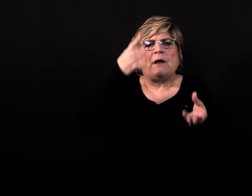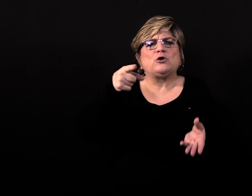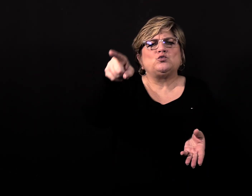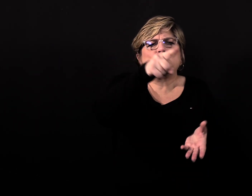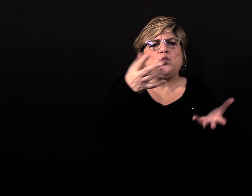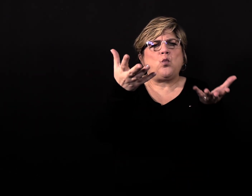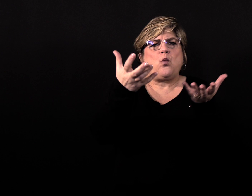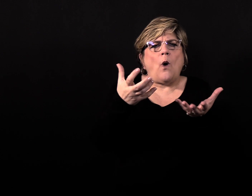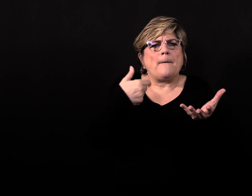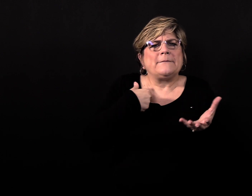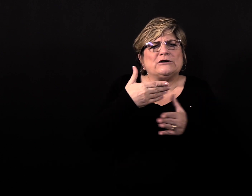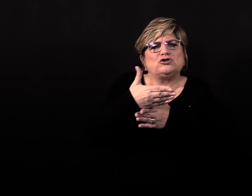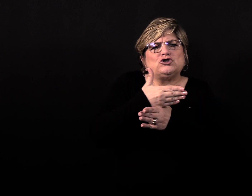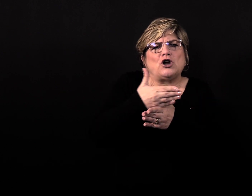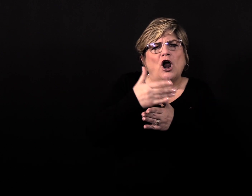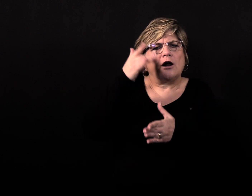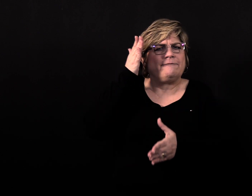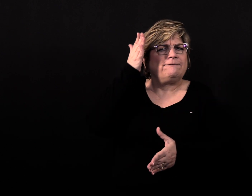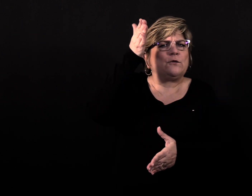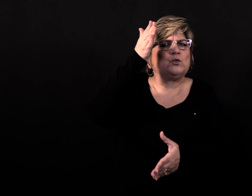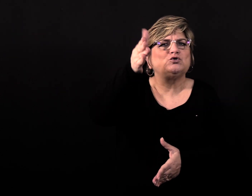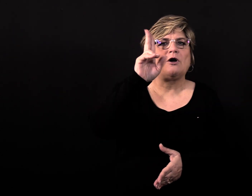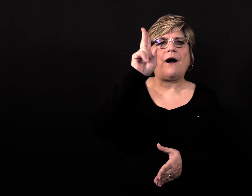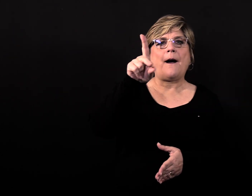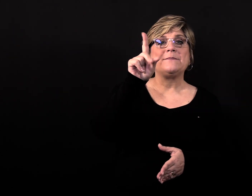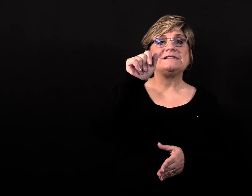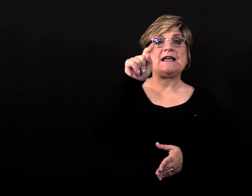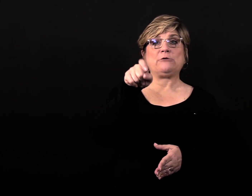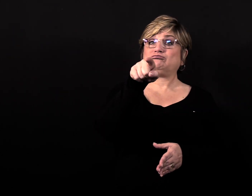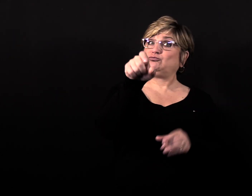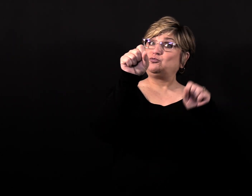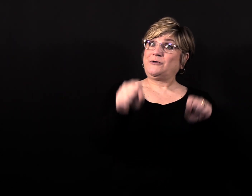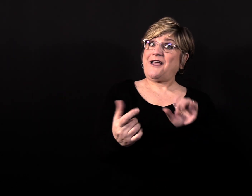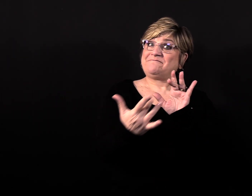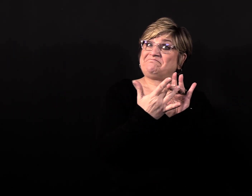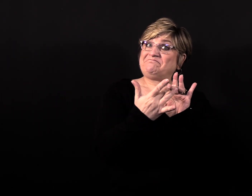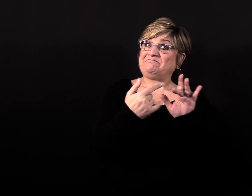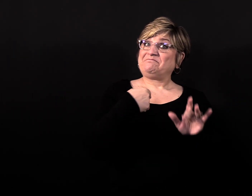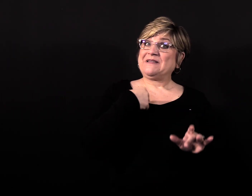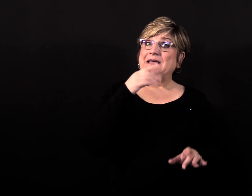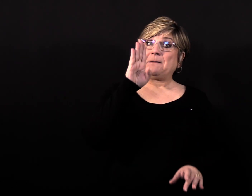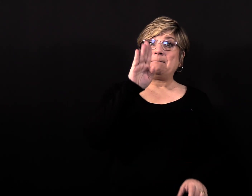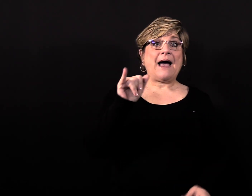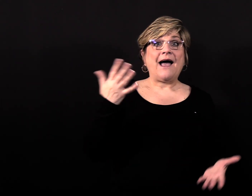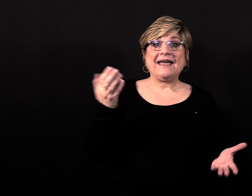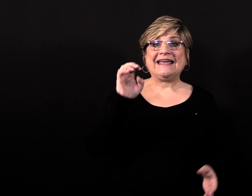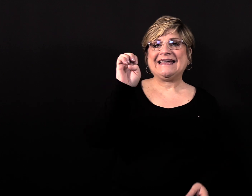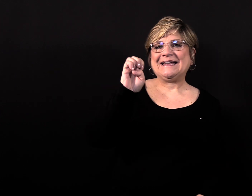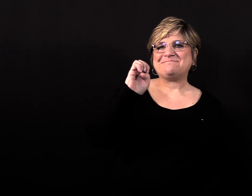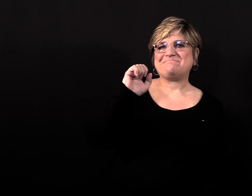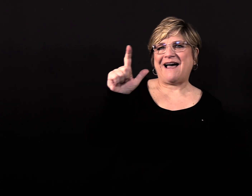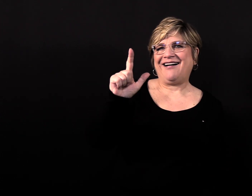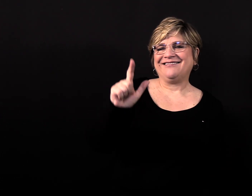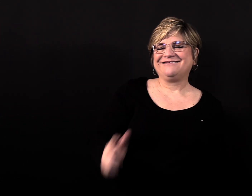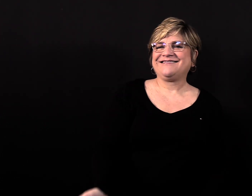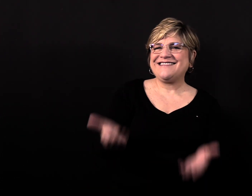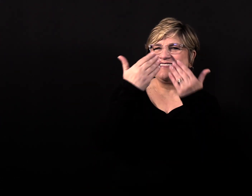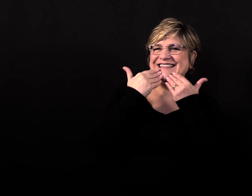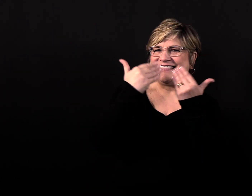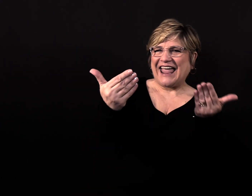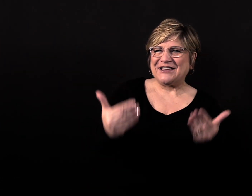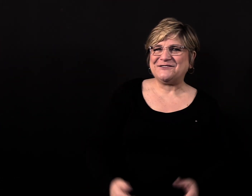information you would like me to share in a future update. You can contact me by email. Thank you!